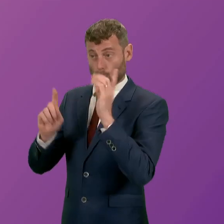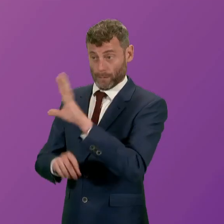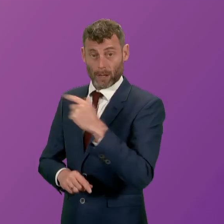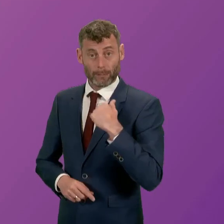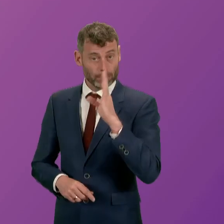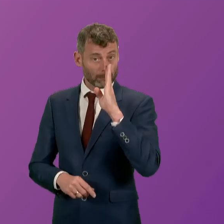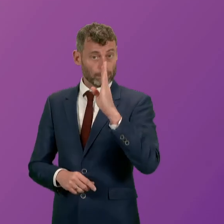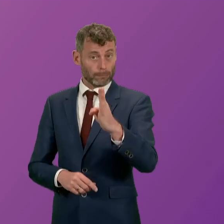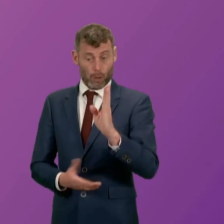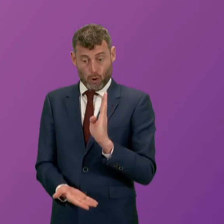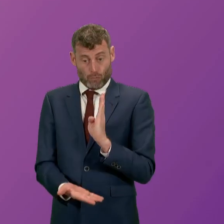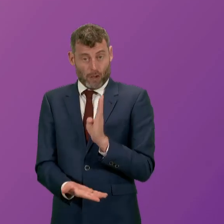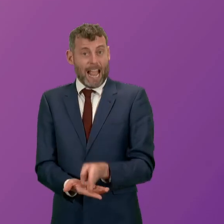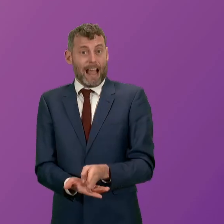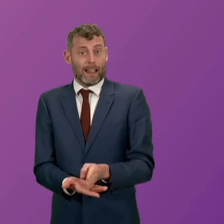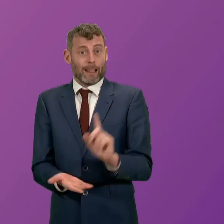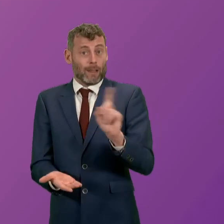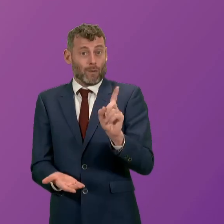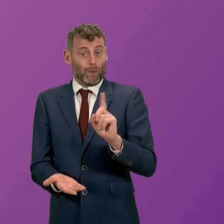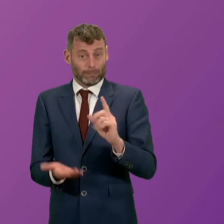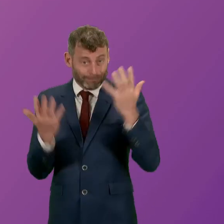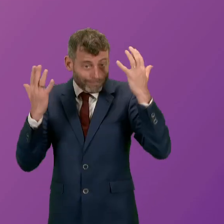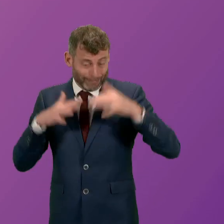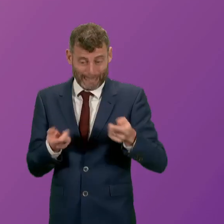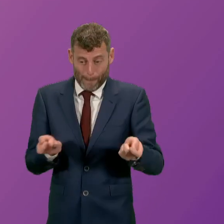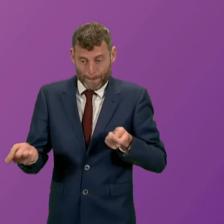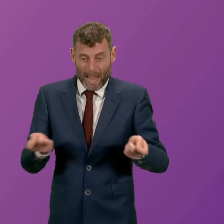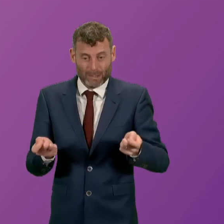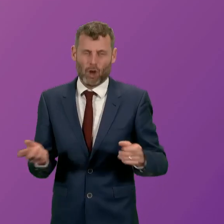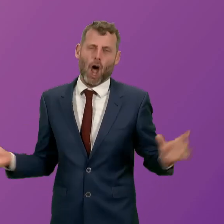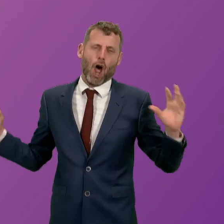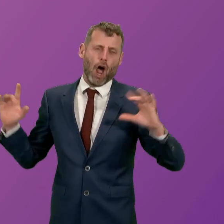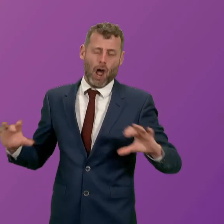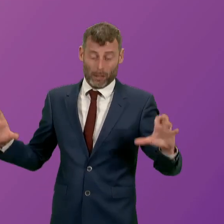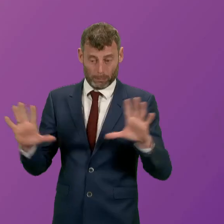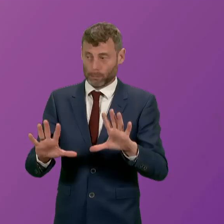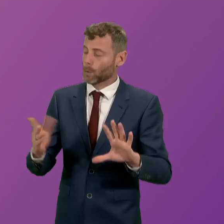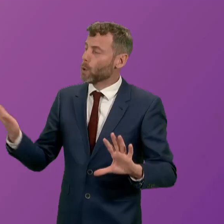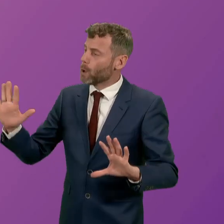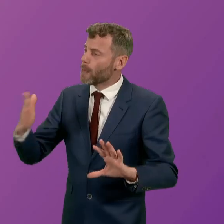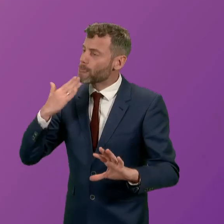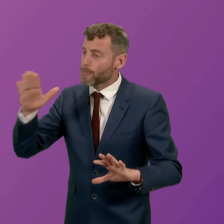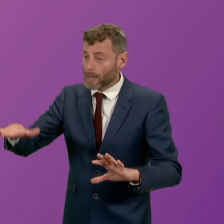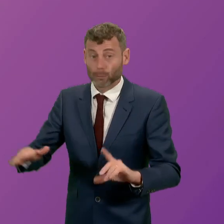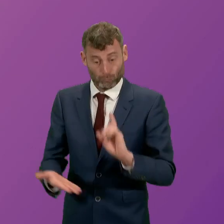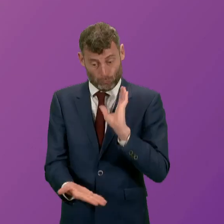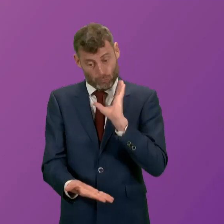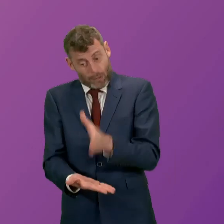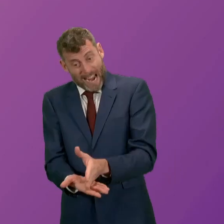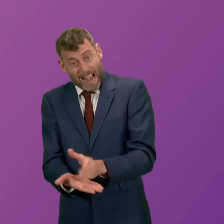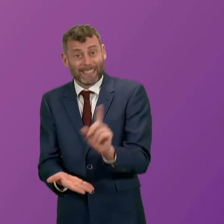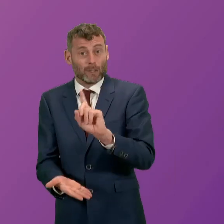about the realities that we have to face. That is what I am doing.